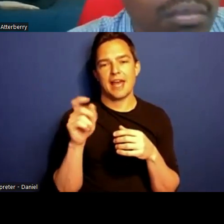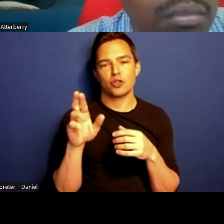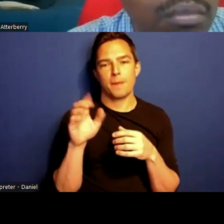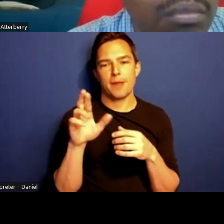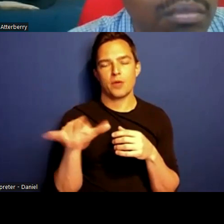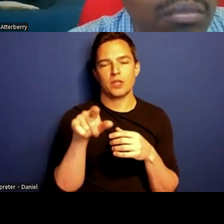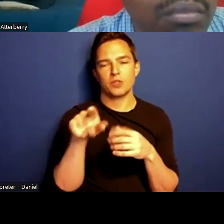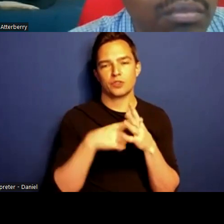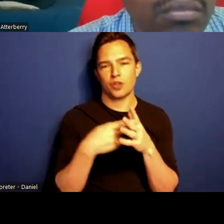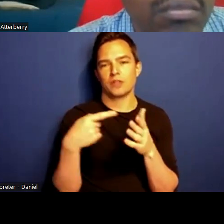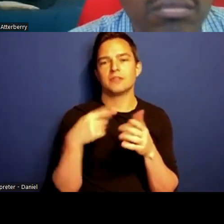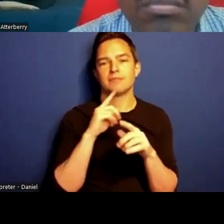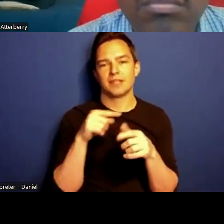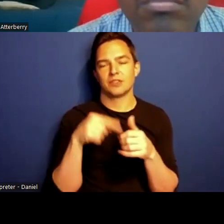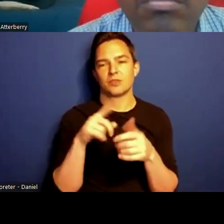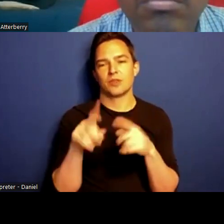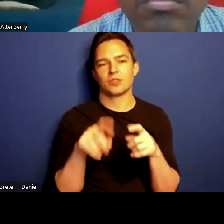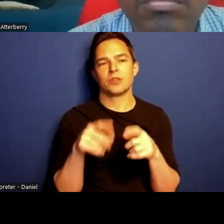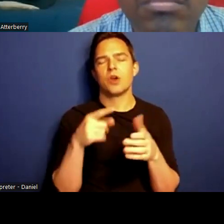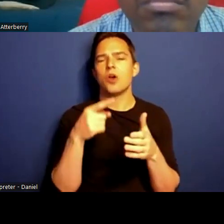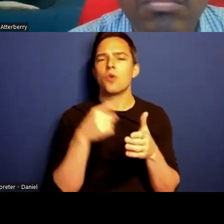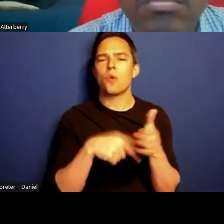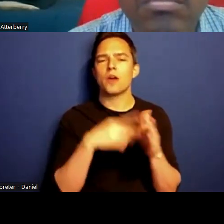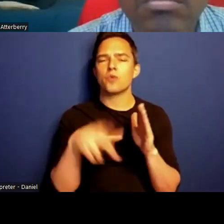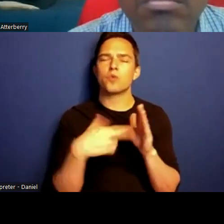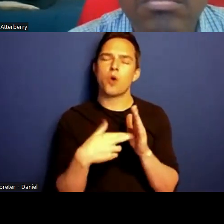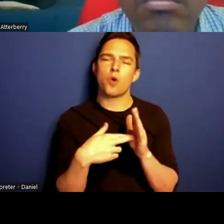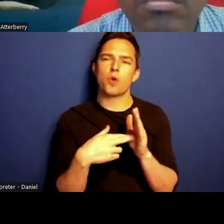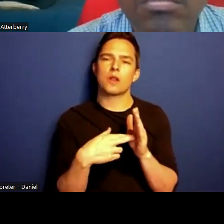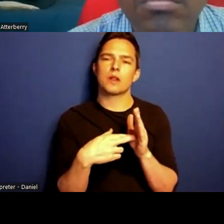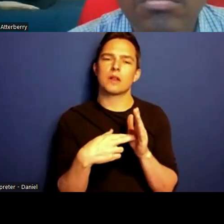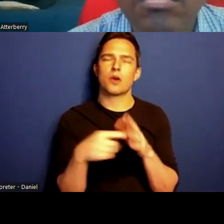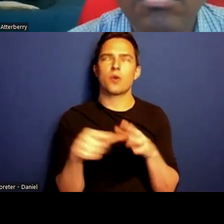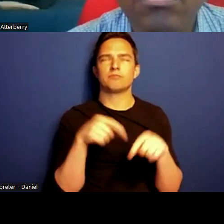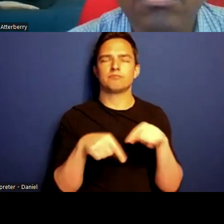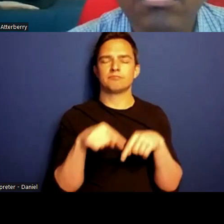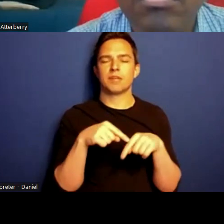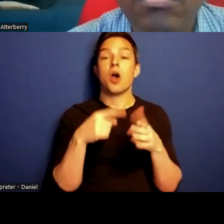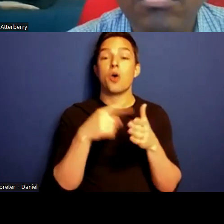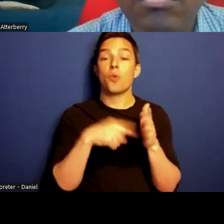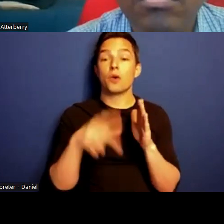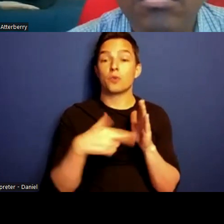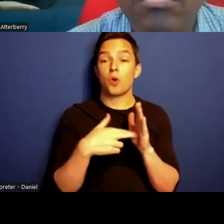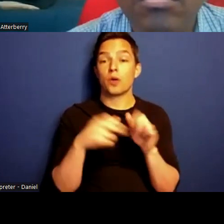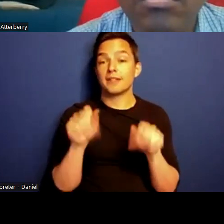question. What role can you, let me rephrase that, what role can or should educational